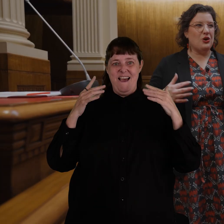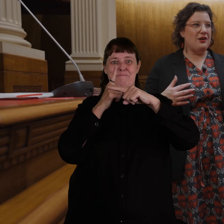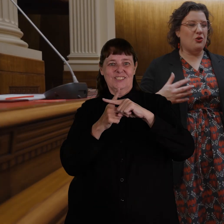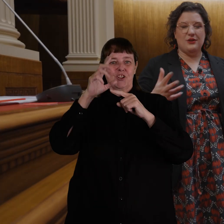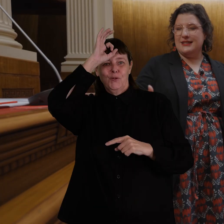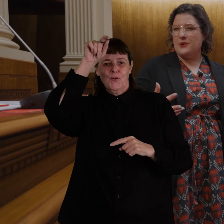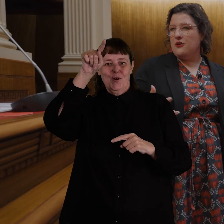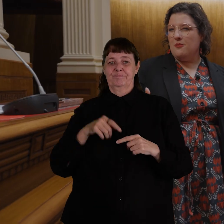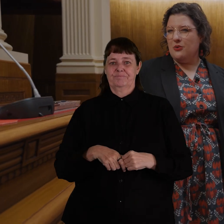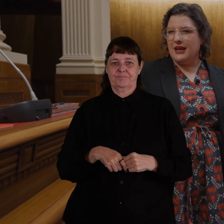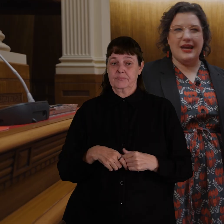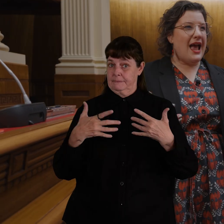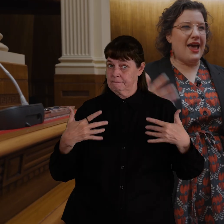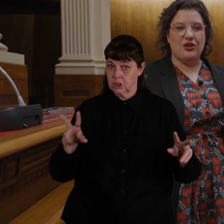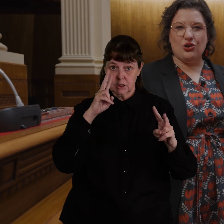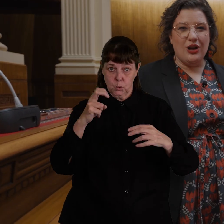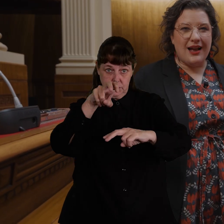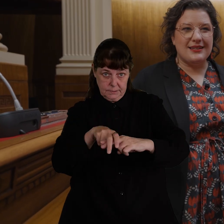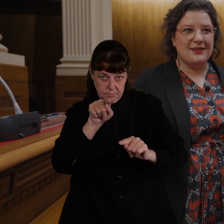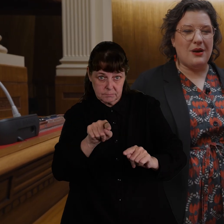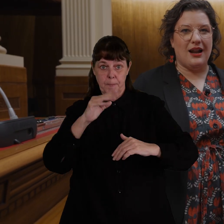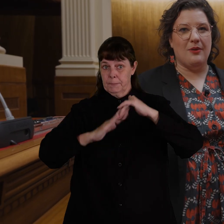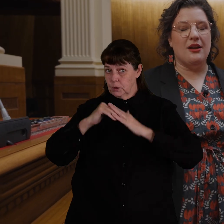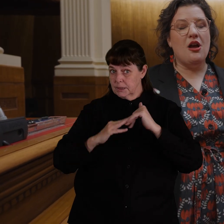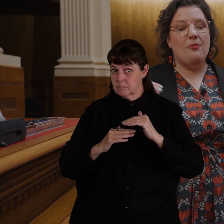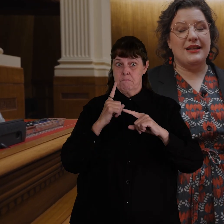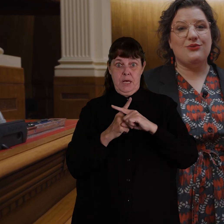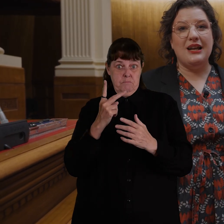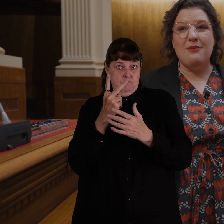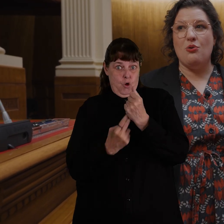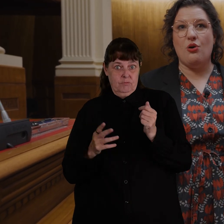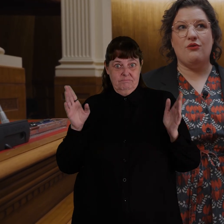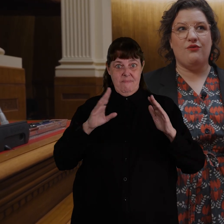look at who sits where in the building and the two houses of Parliament, but it's really important